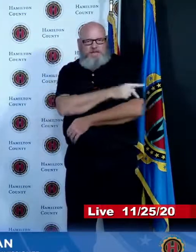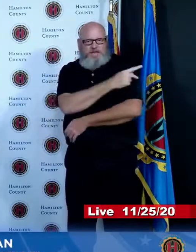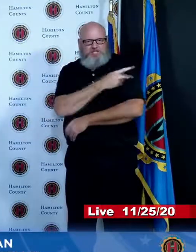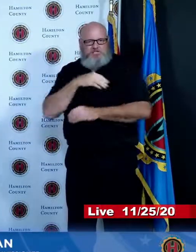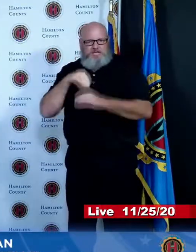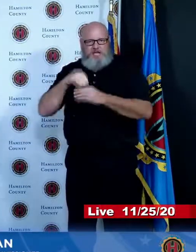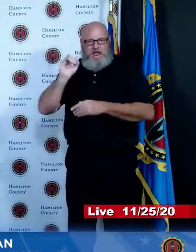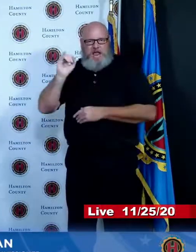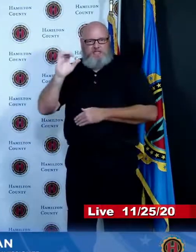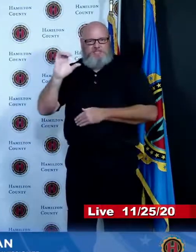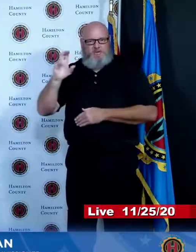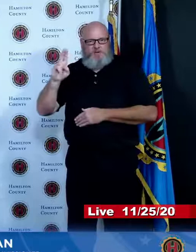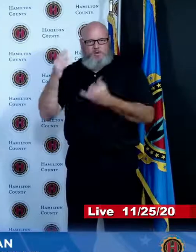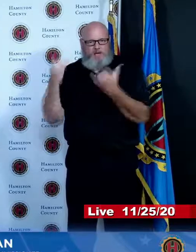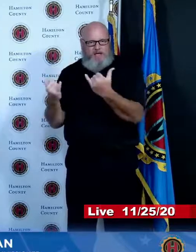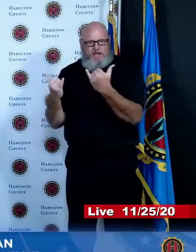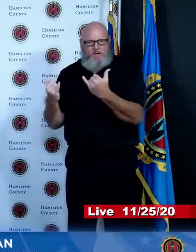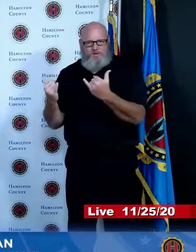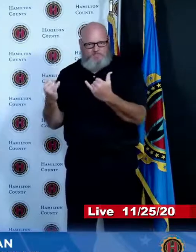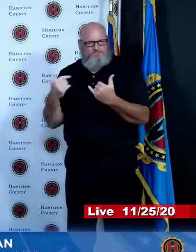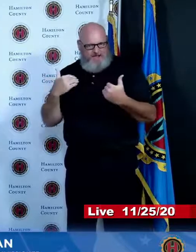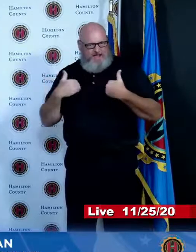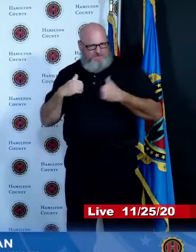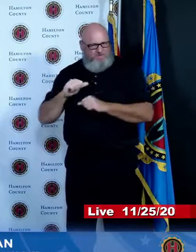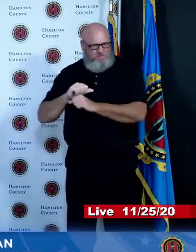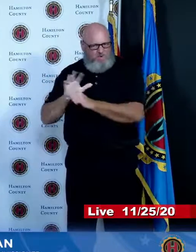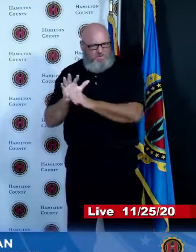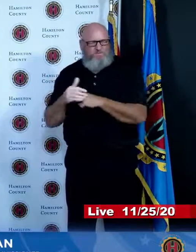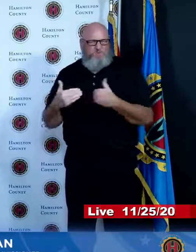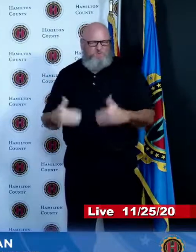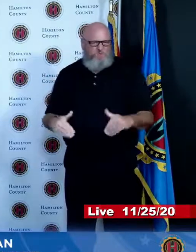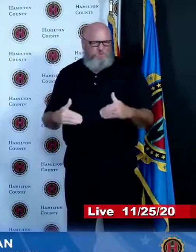that was issued last week and I appreciate the support of our county Commissioners